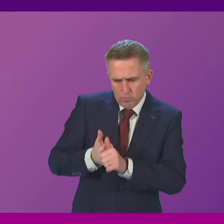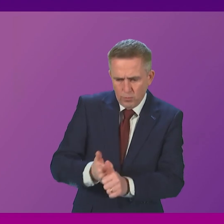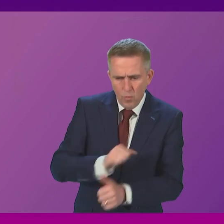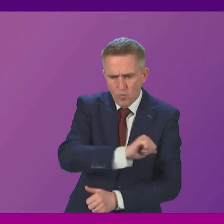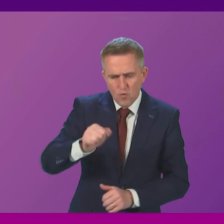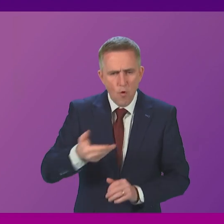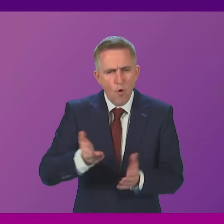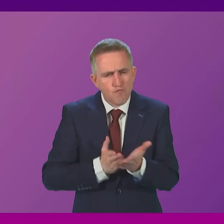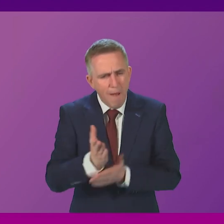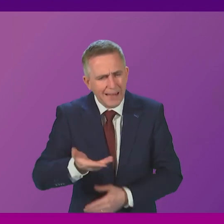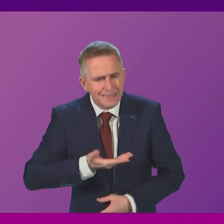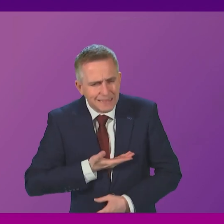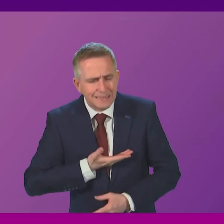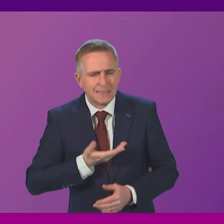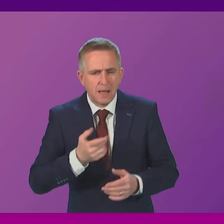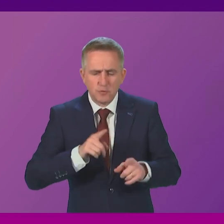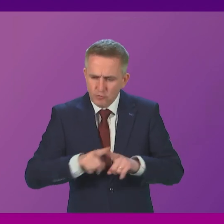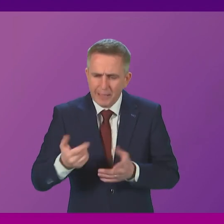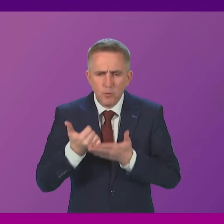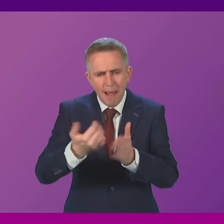everything that I can to advance them.